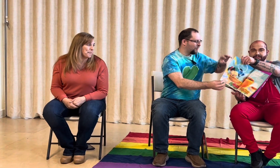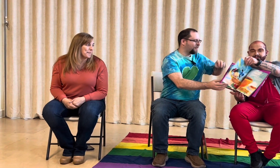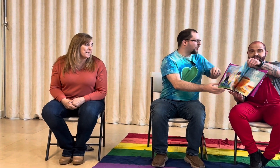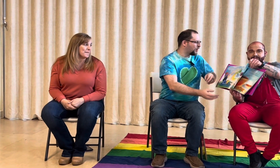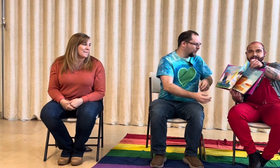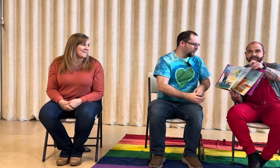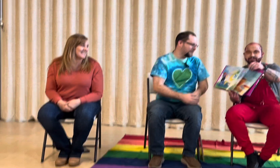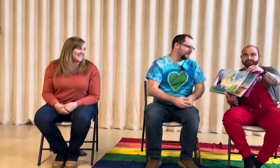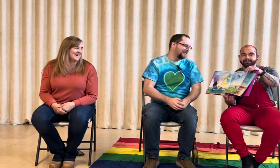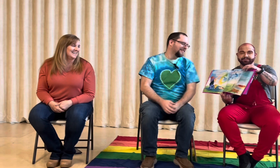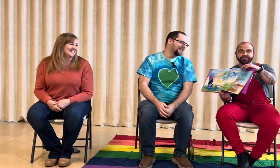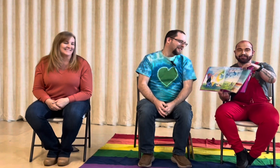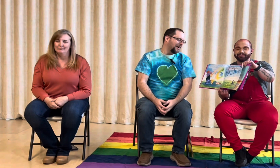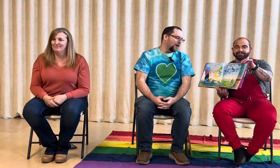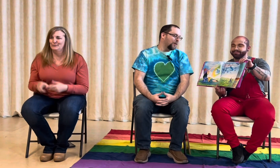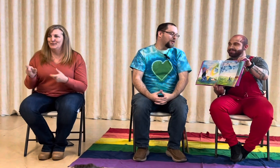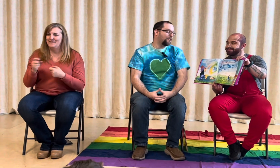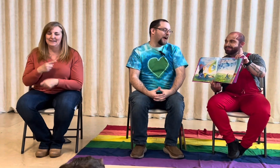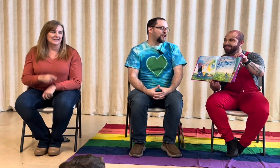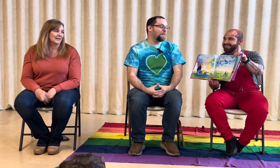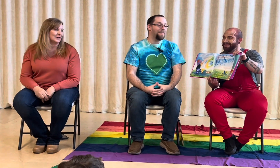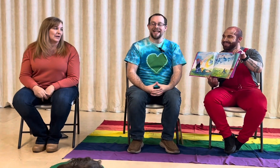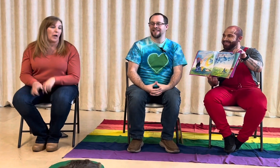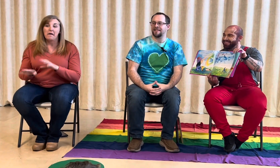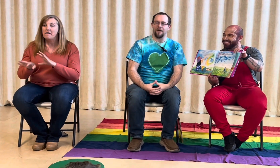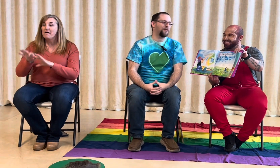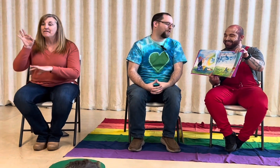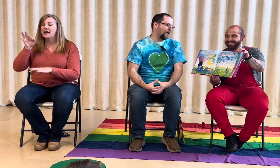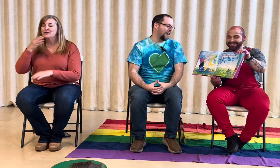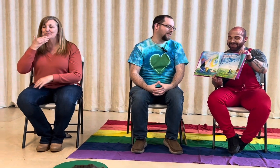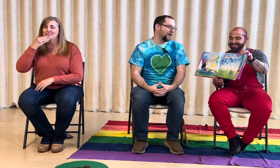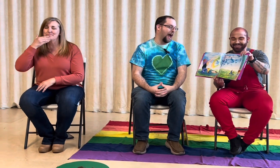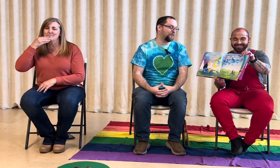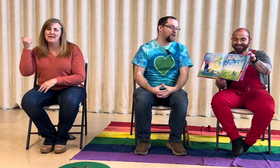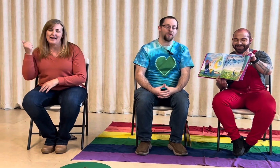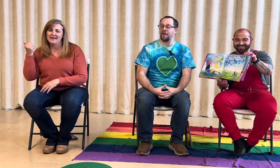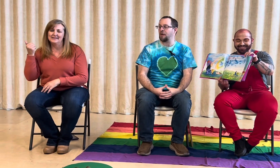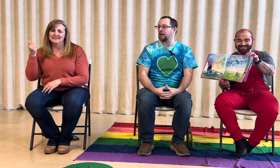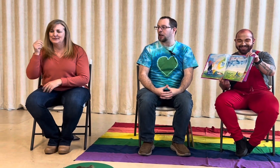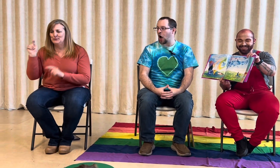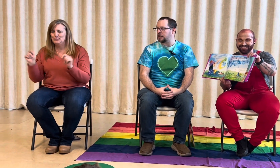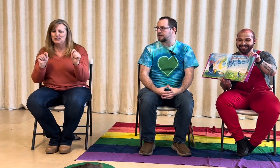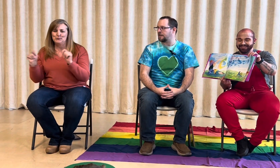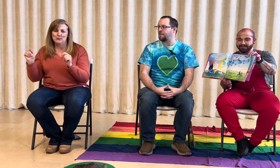Wait for the cues! Or when you find your best stuffed friend after you thought they were lost